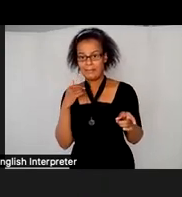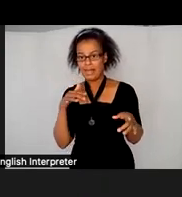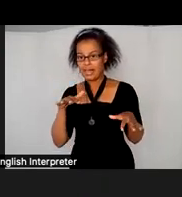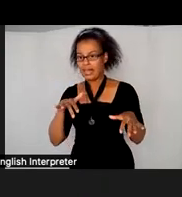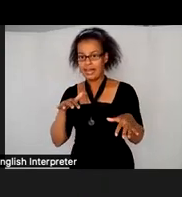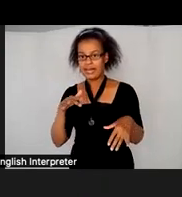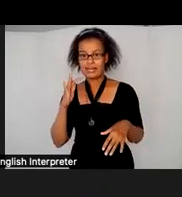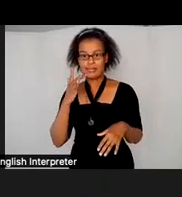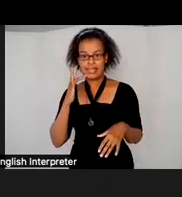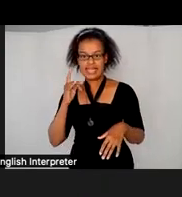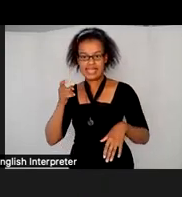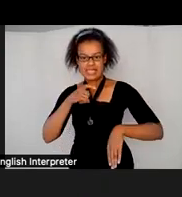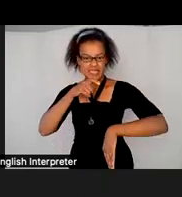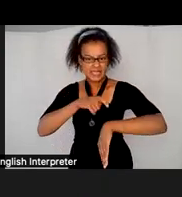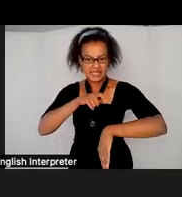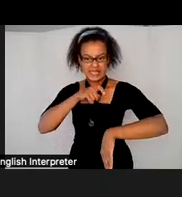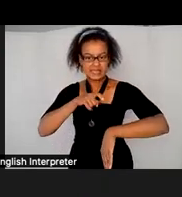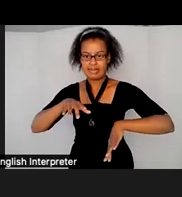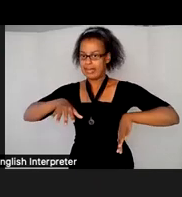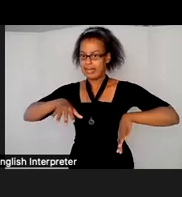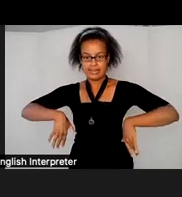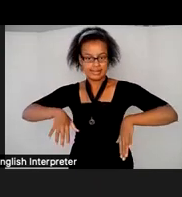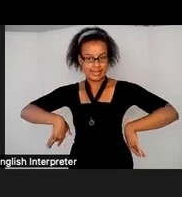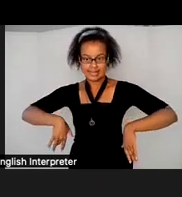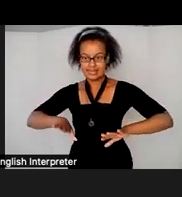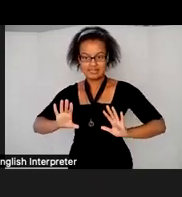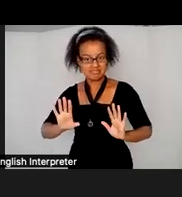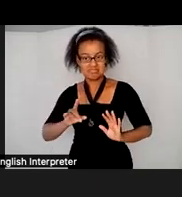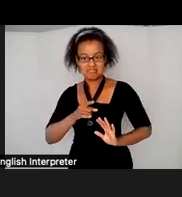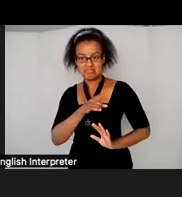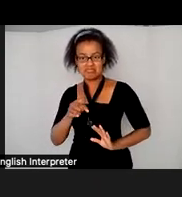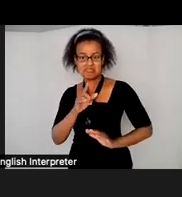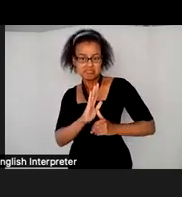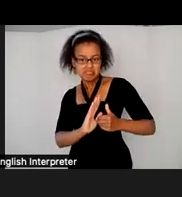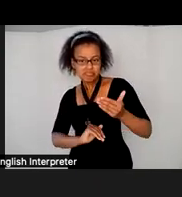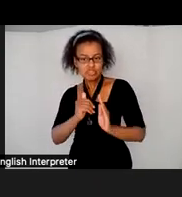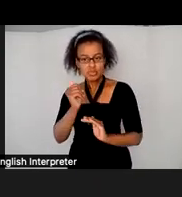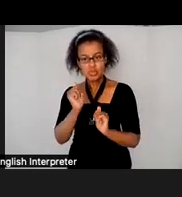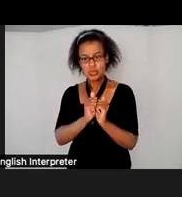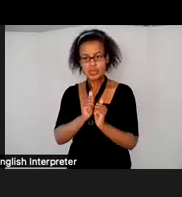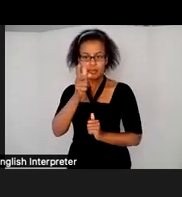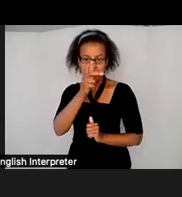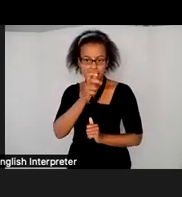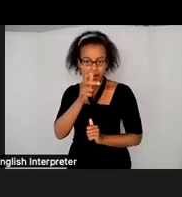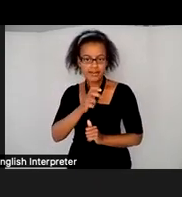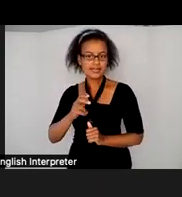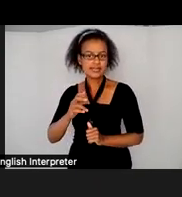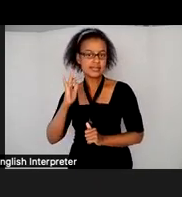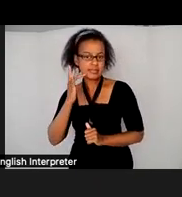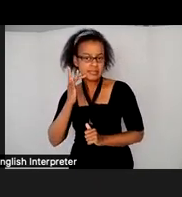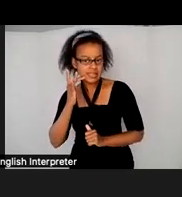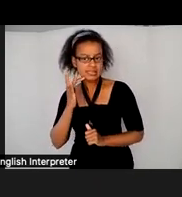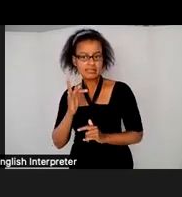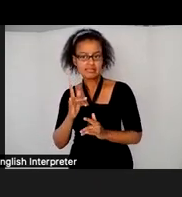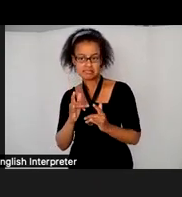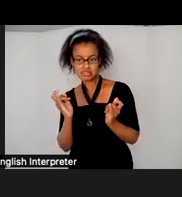So for those who are comfortable with, with critters and, and bees or anything like that.